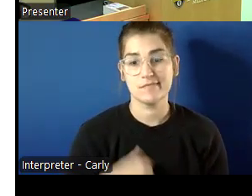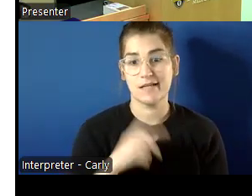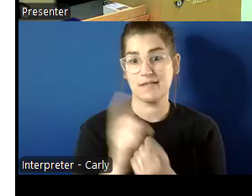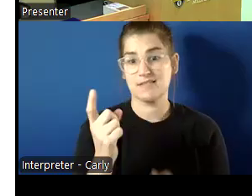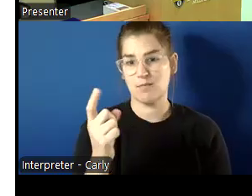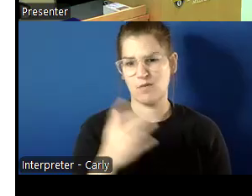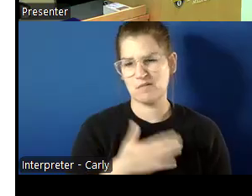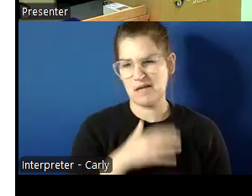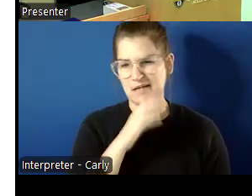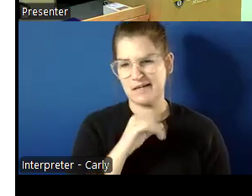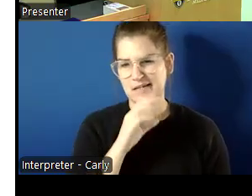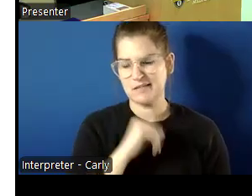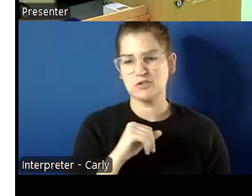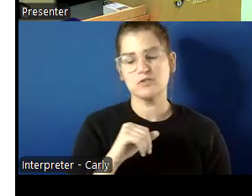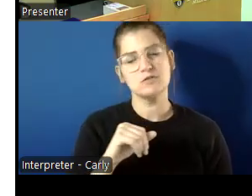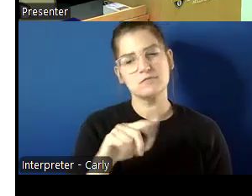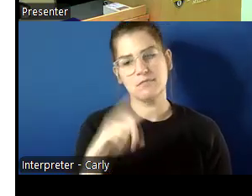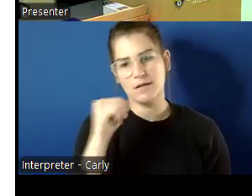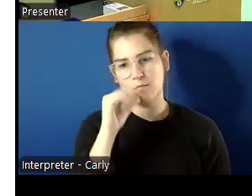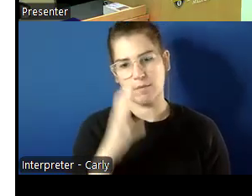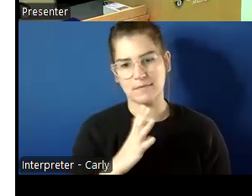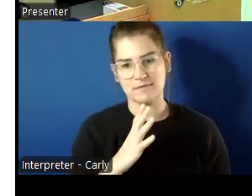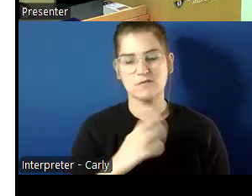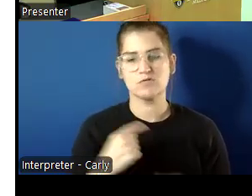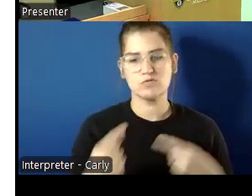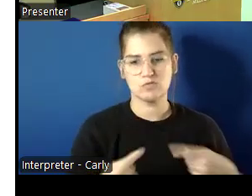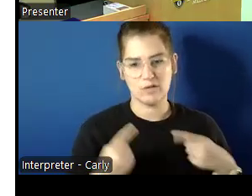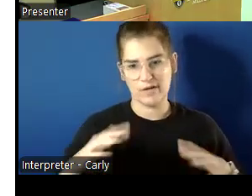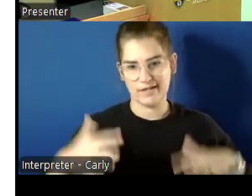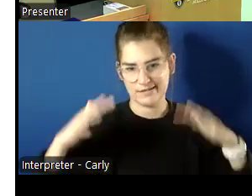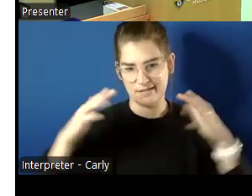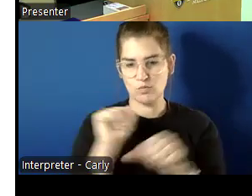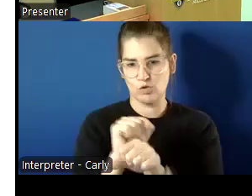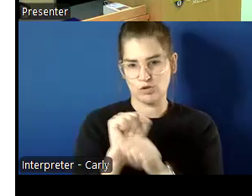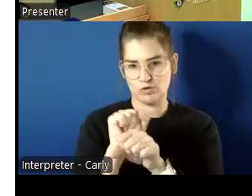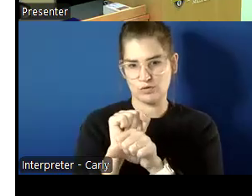African-American woman who was struggling with anxiety in a workplace where there was constant